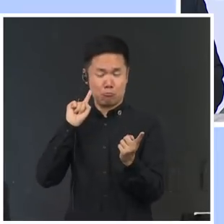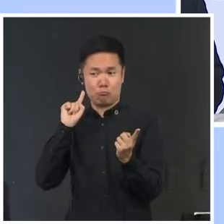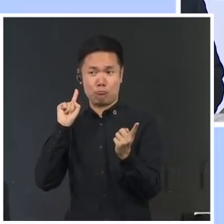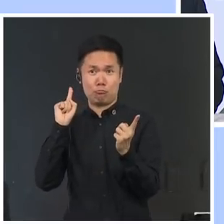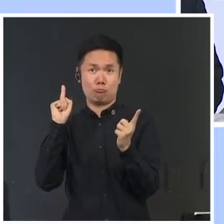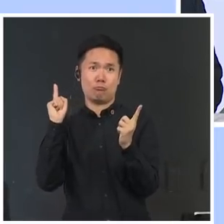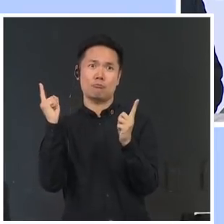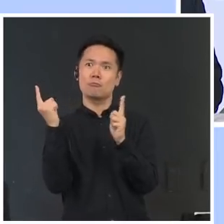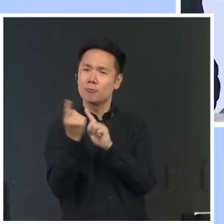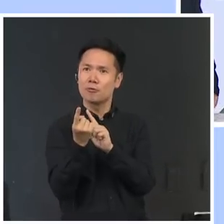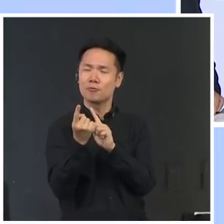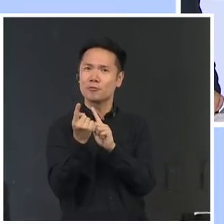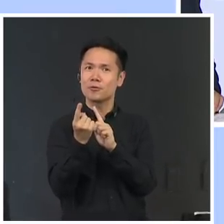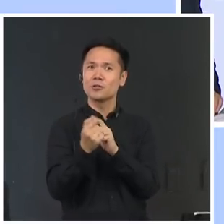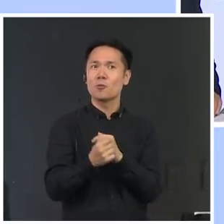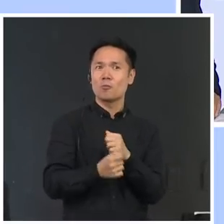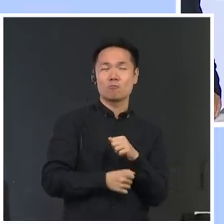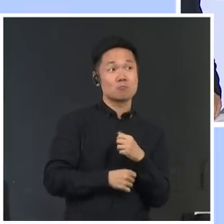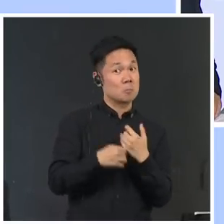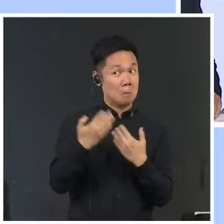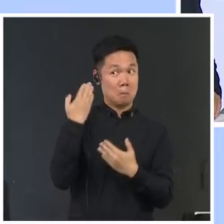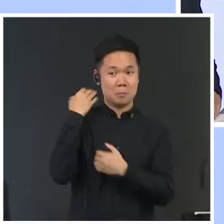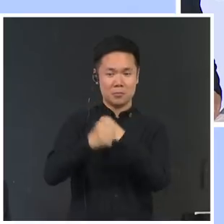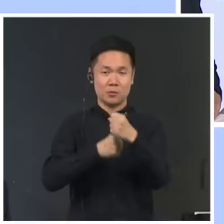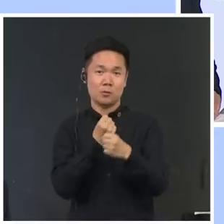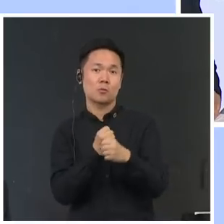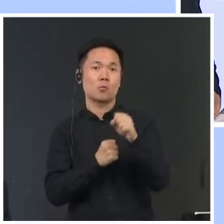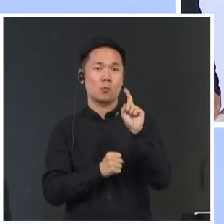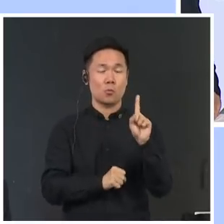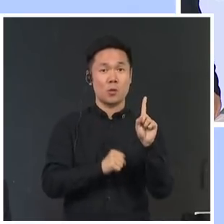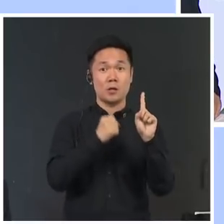So there has been many activities since then and more and more basic